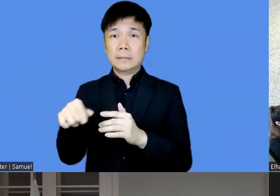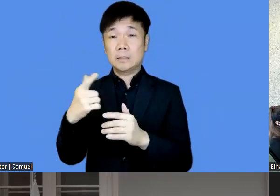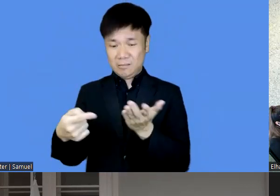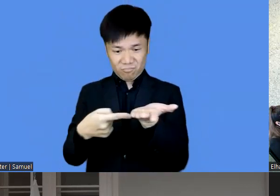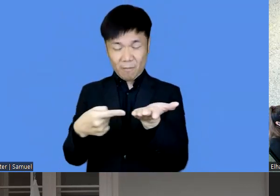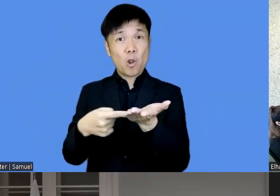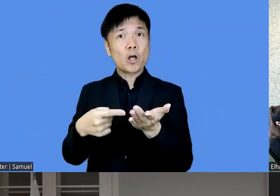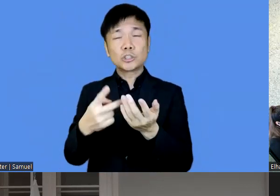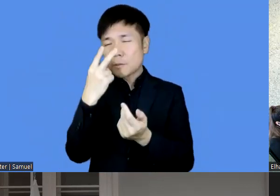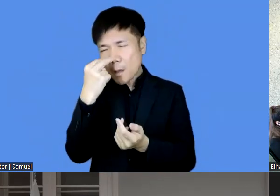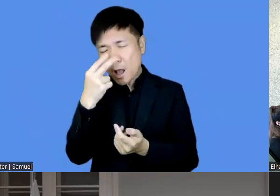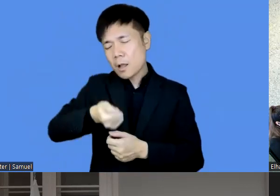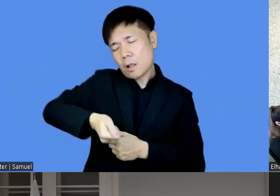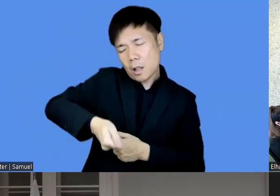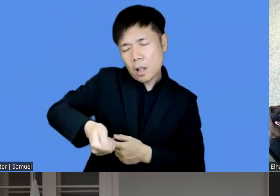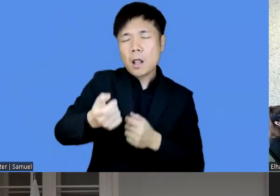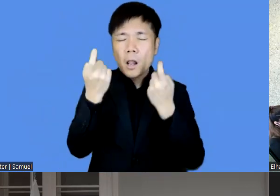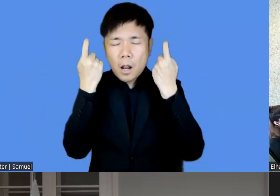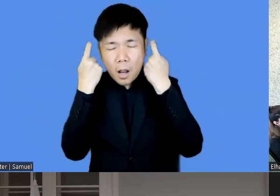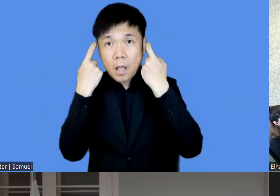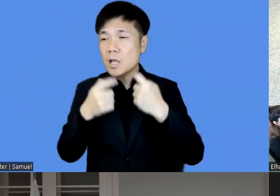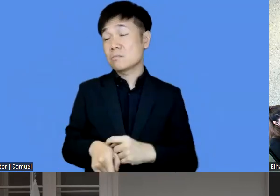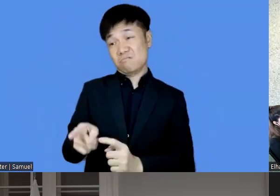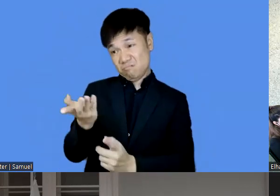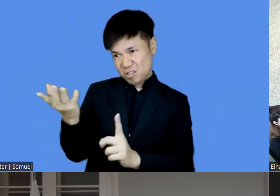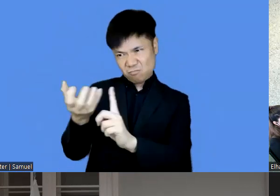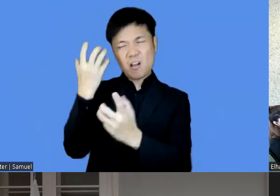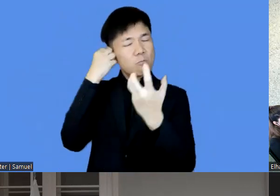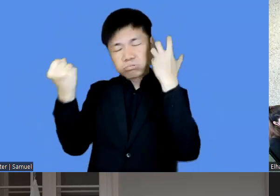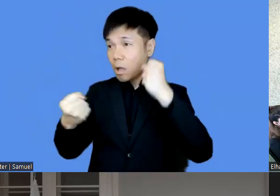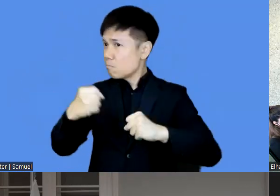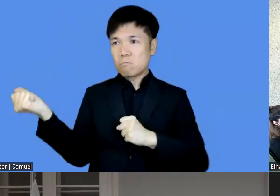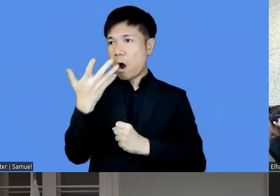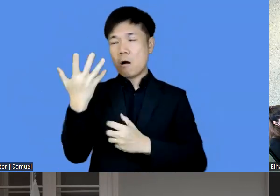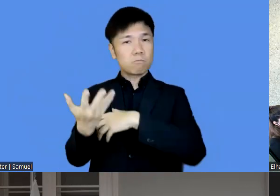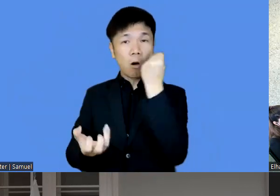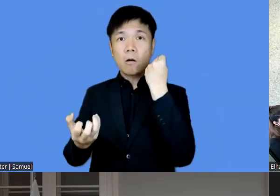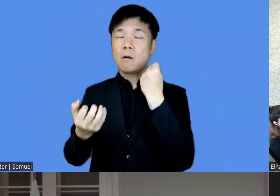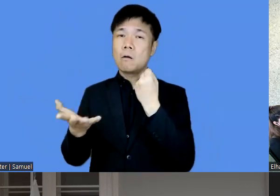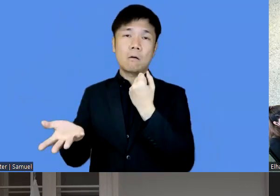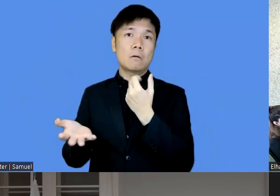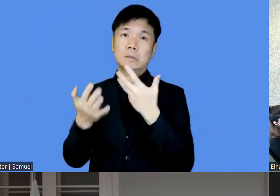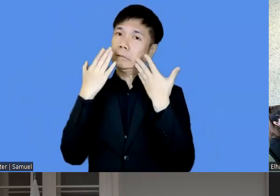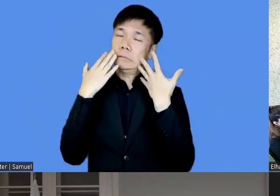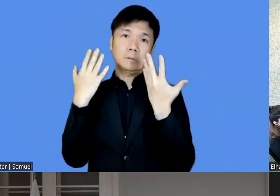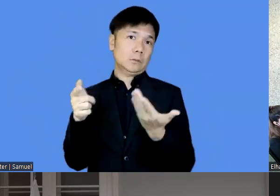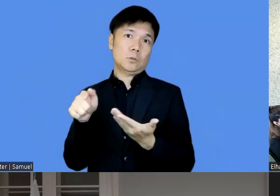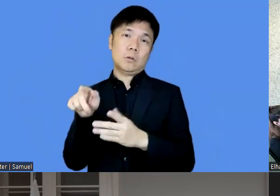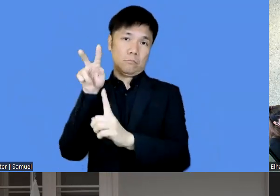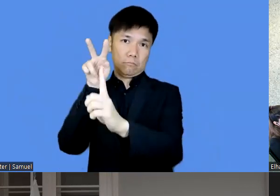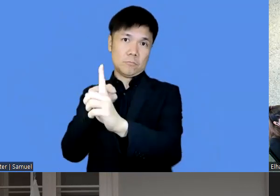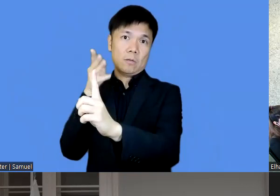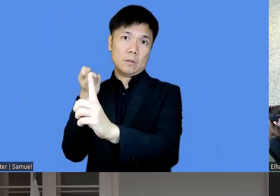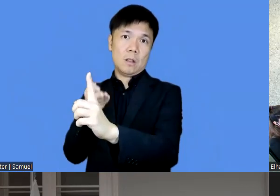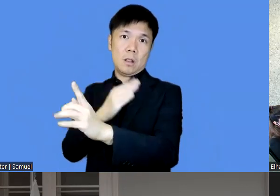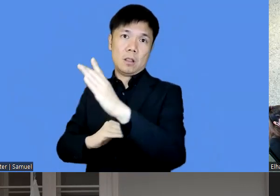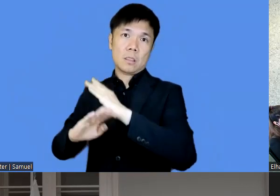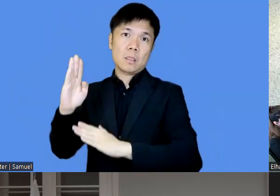Finally, and I will close with this, of course for the ICSC, we are now making recommendations